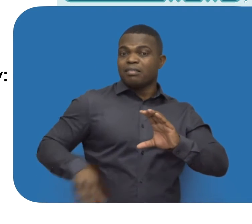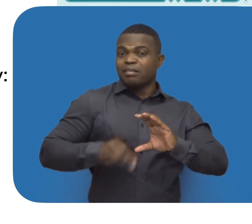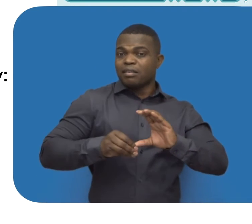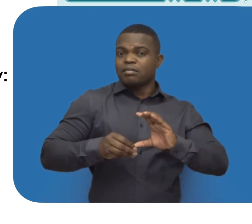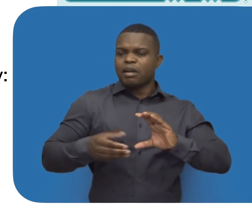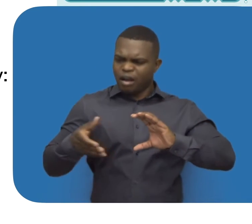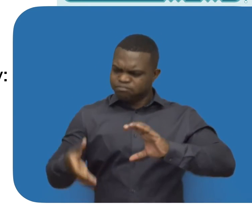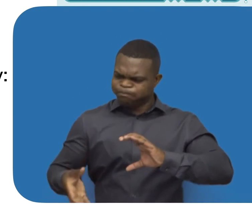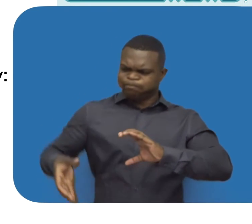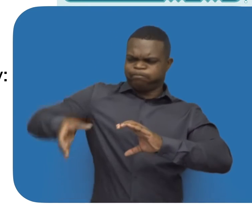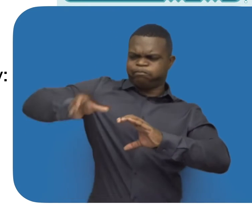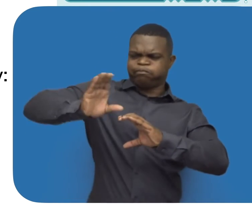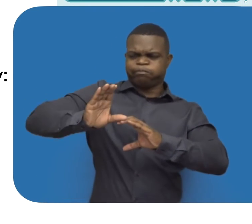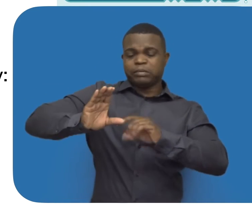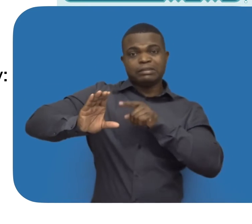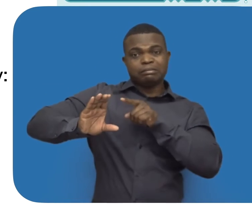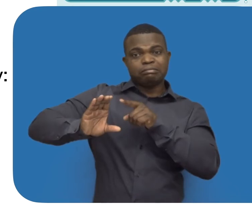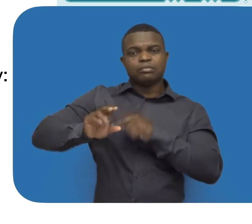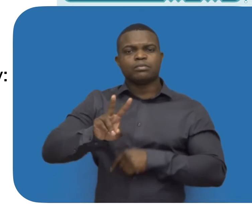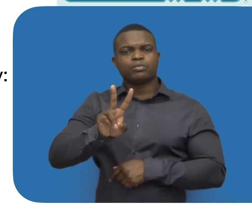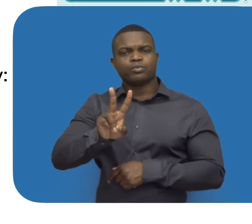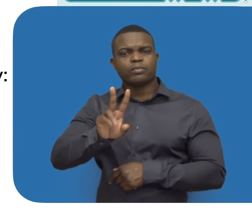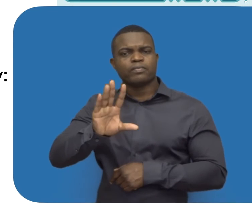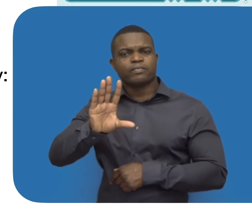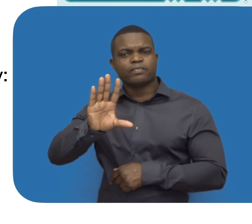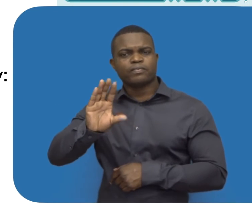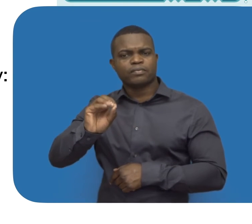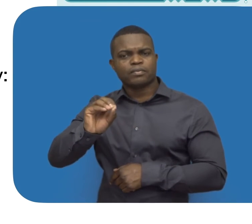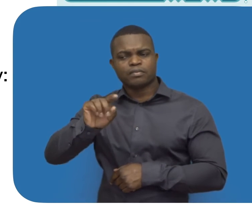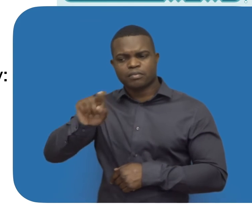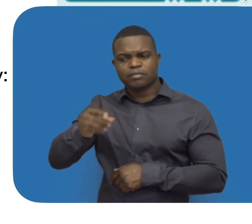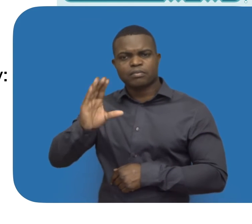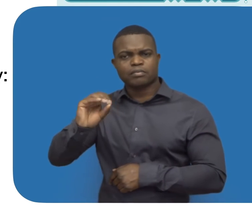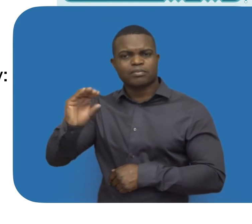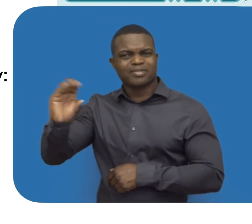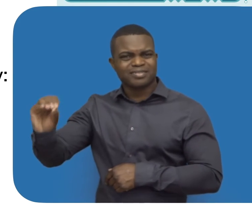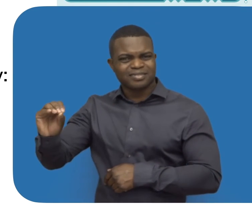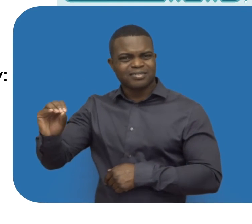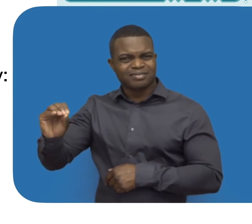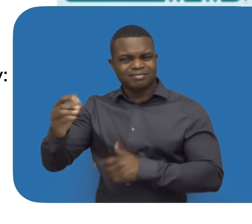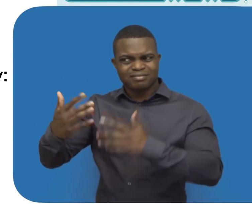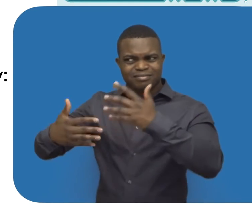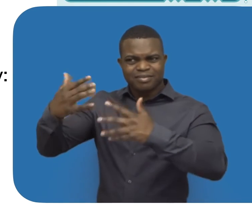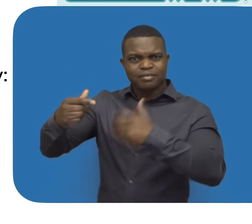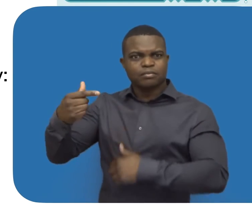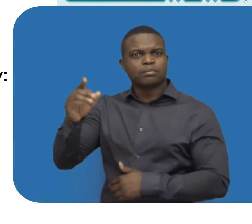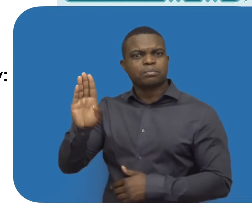An additional 250,000 gigabytes of data have so far been produced through secondary data collections,